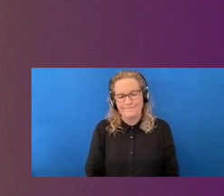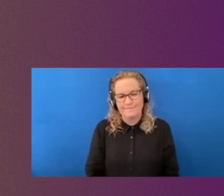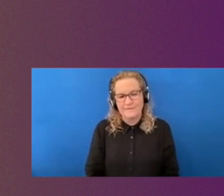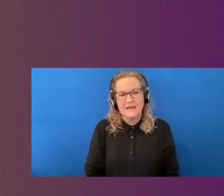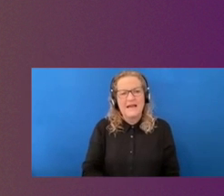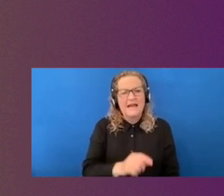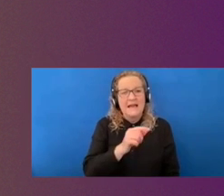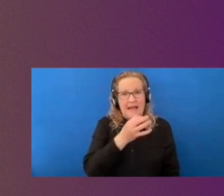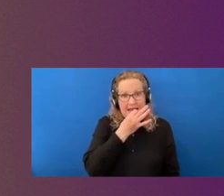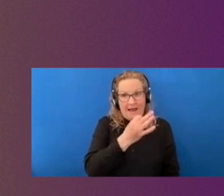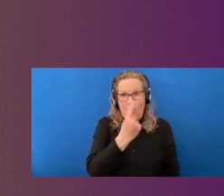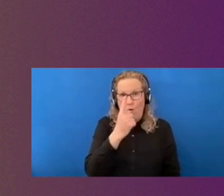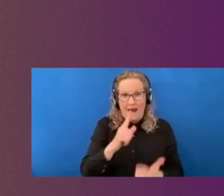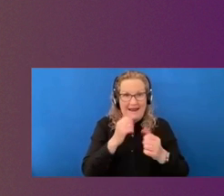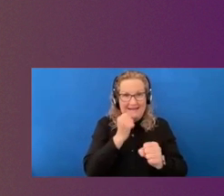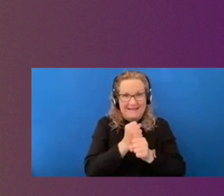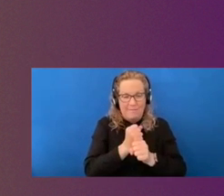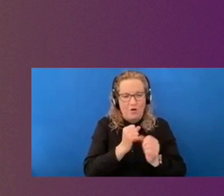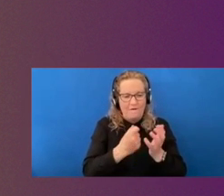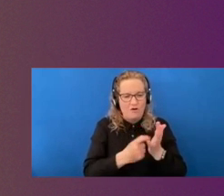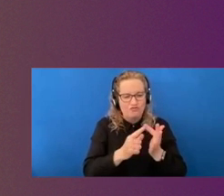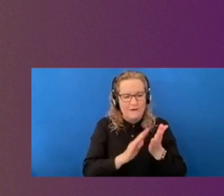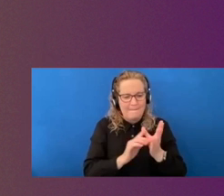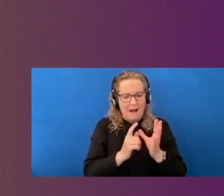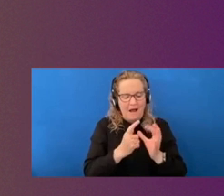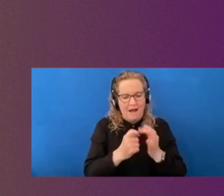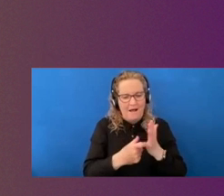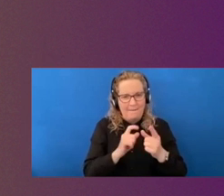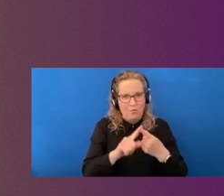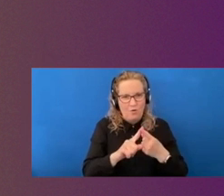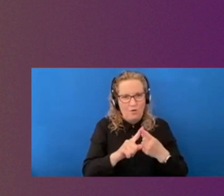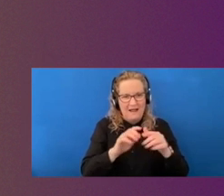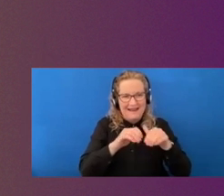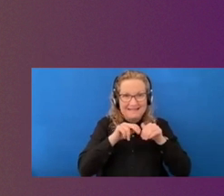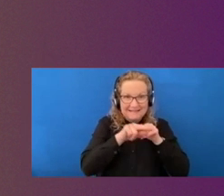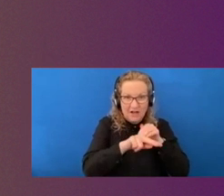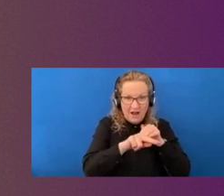of a remarkable insight that you have about this topic of like a post-Covid world